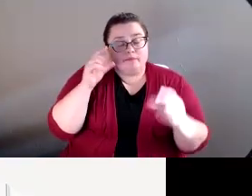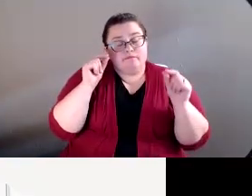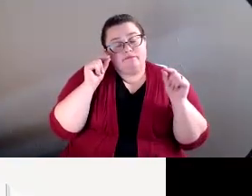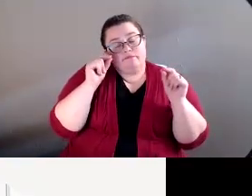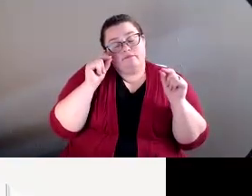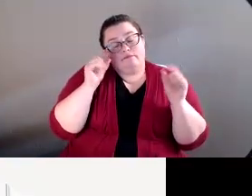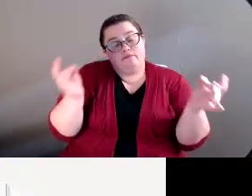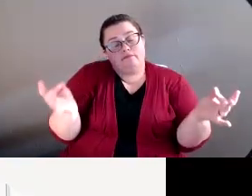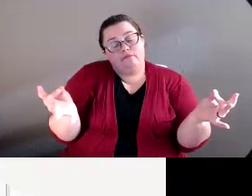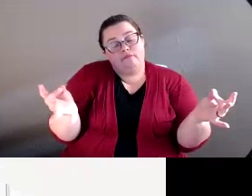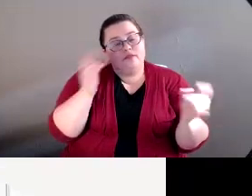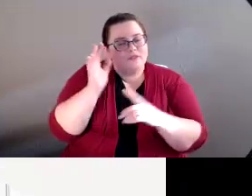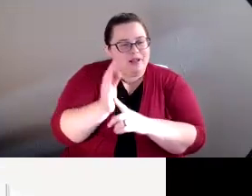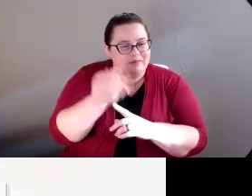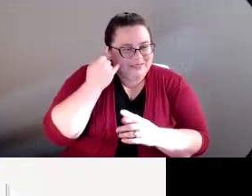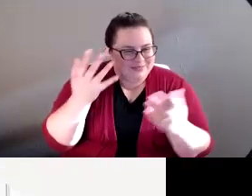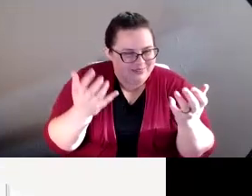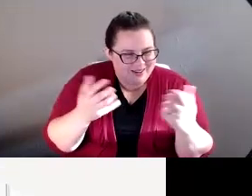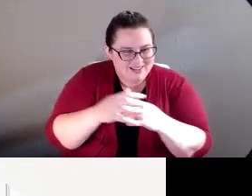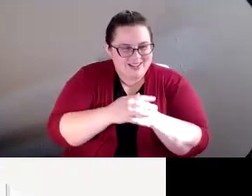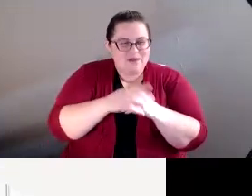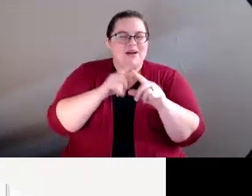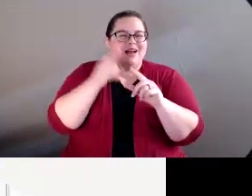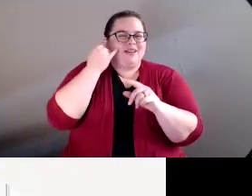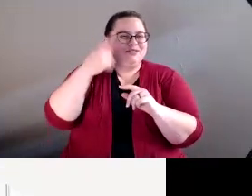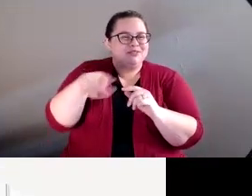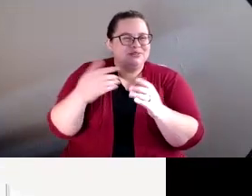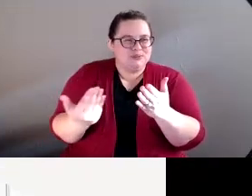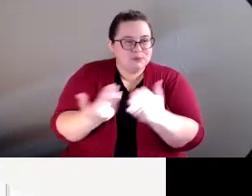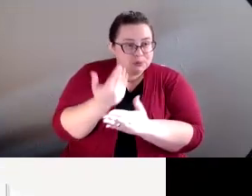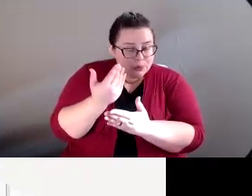But those of you who are new, I wanted to provide some, context